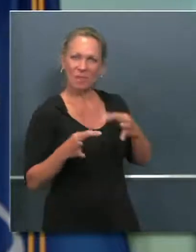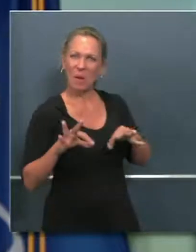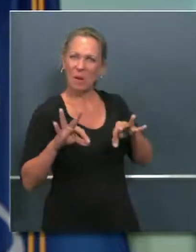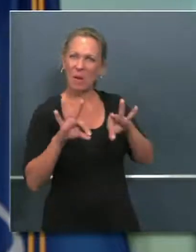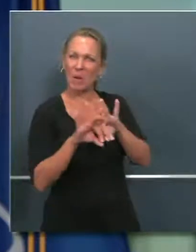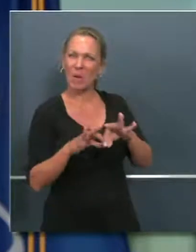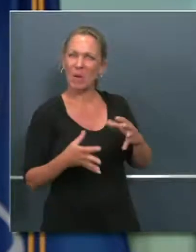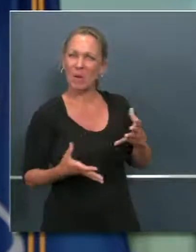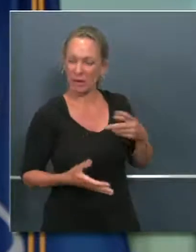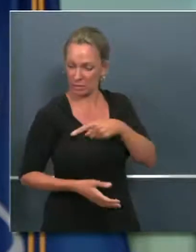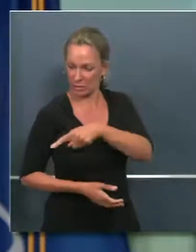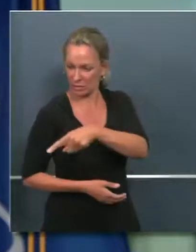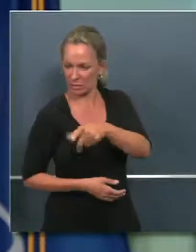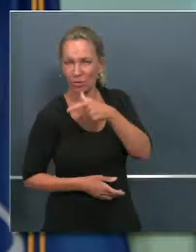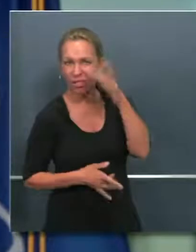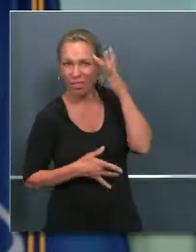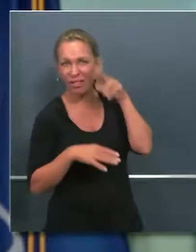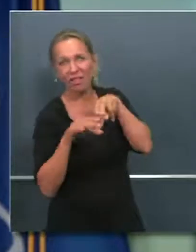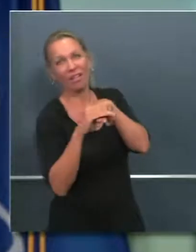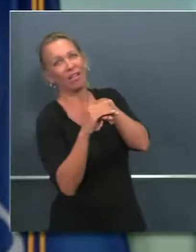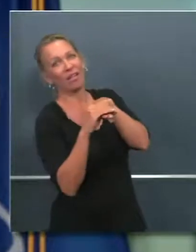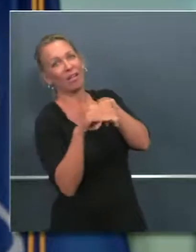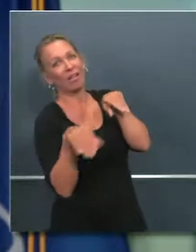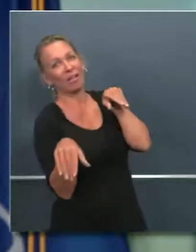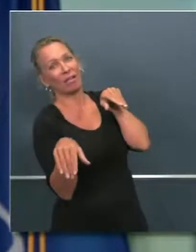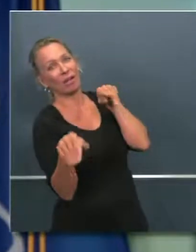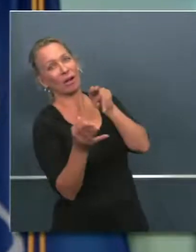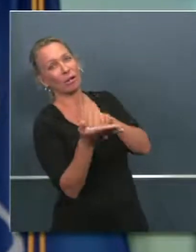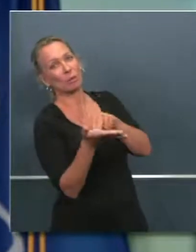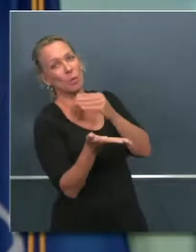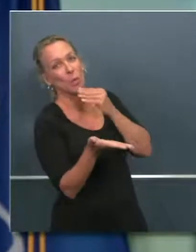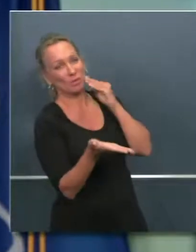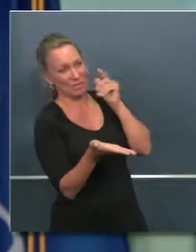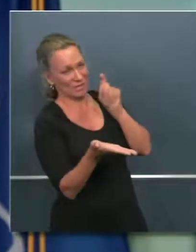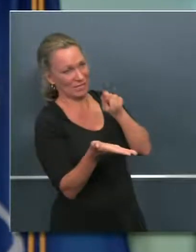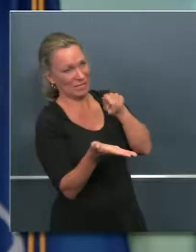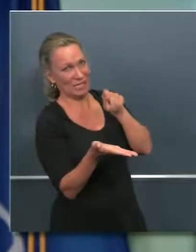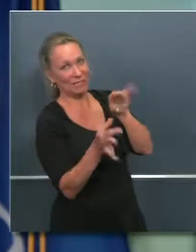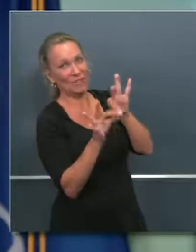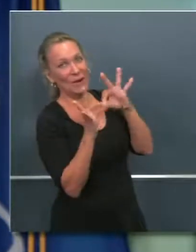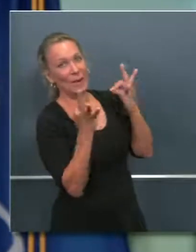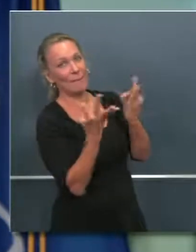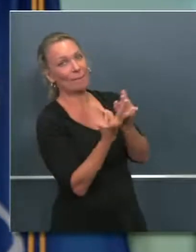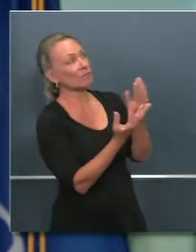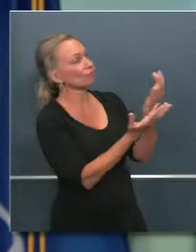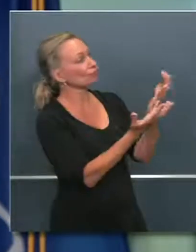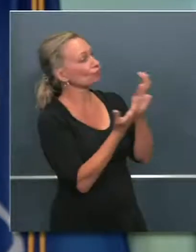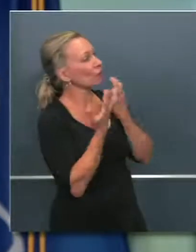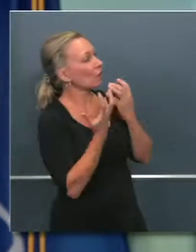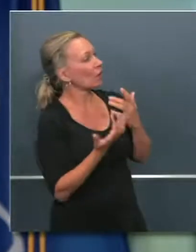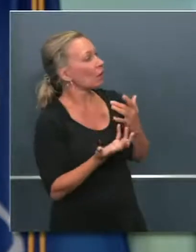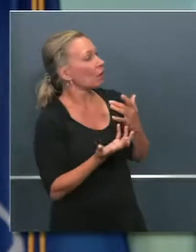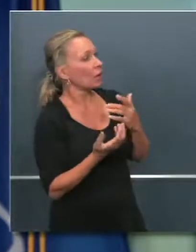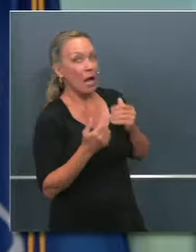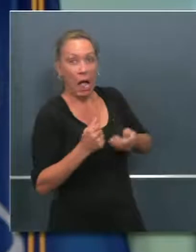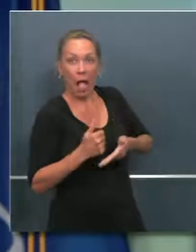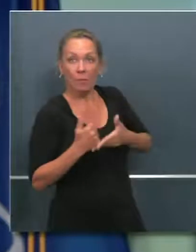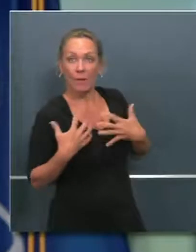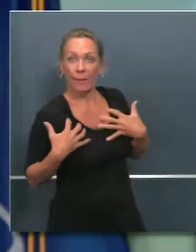happiness and over the period of kovat the last few months we know it has been very hard to see